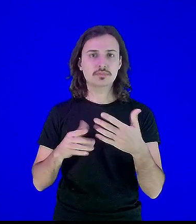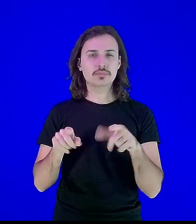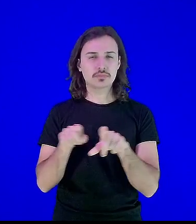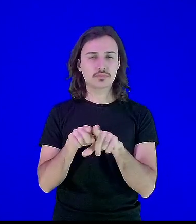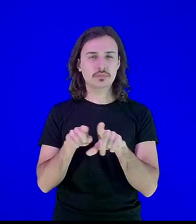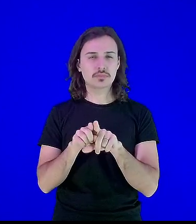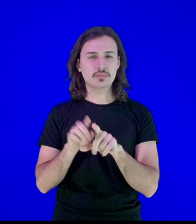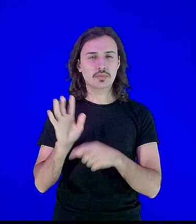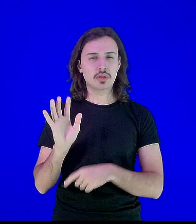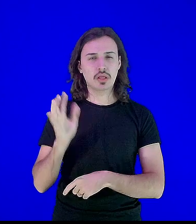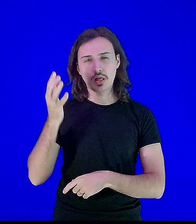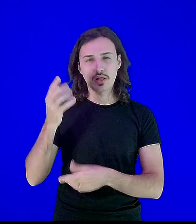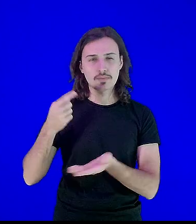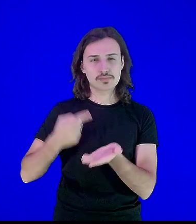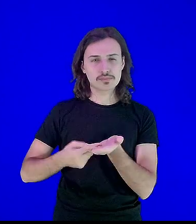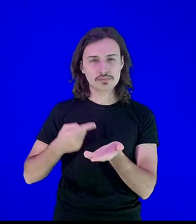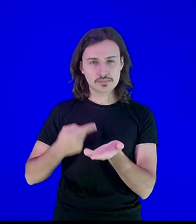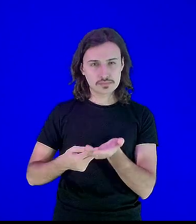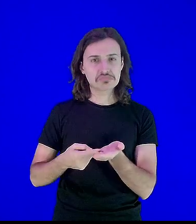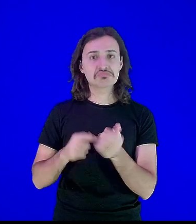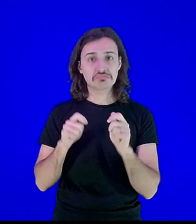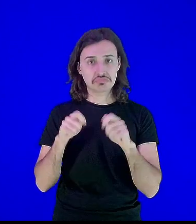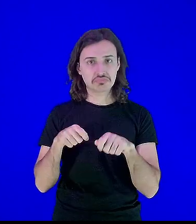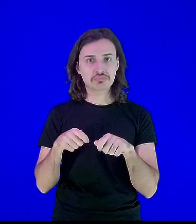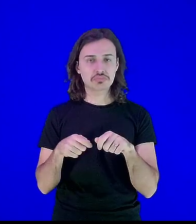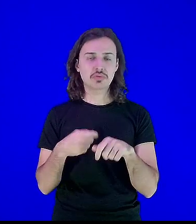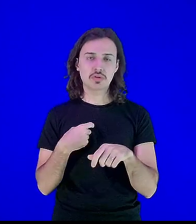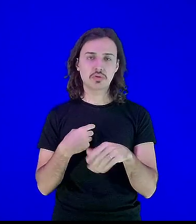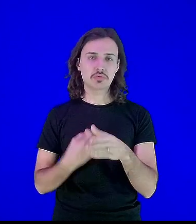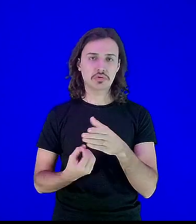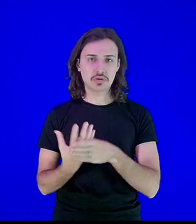so let's try to create one